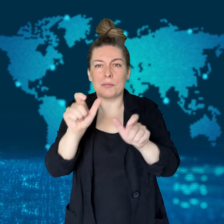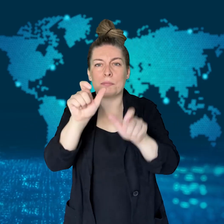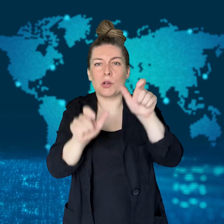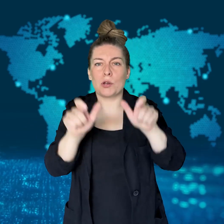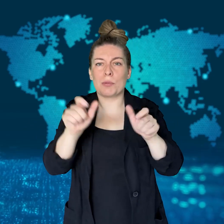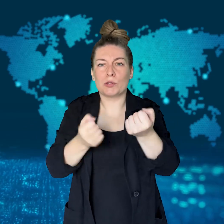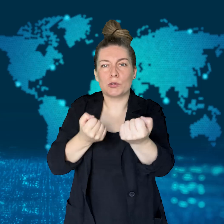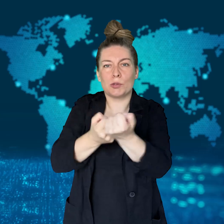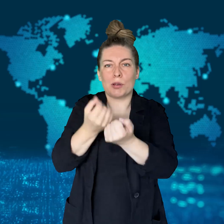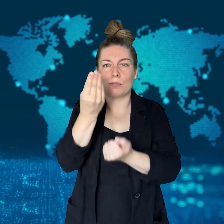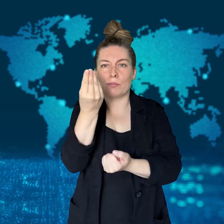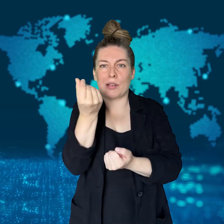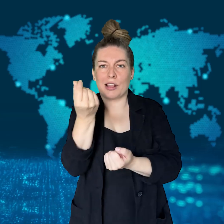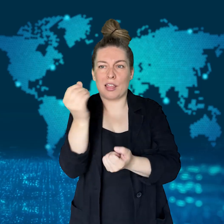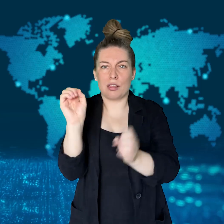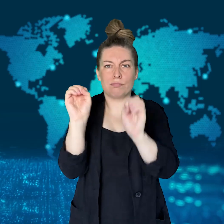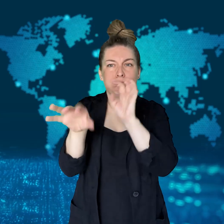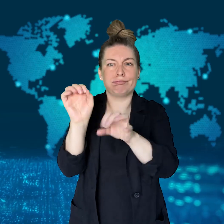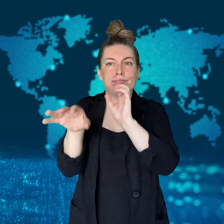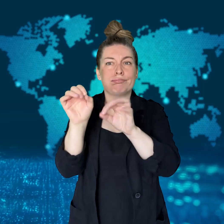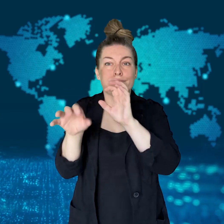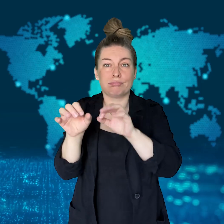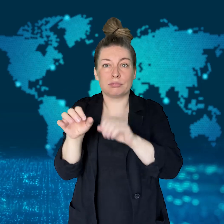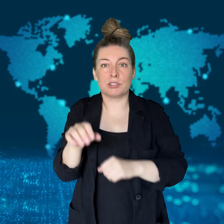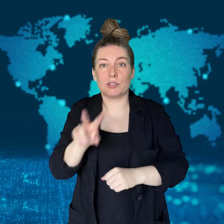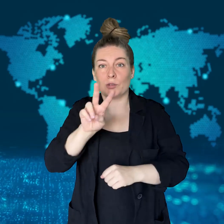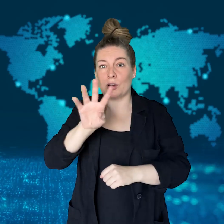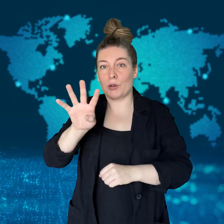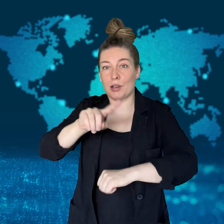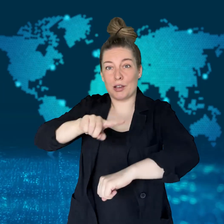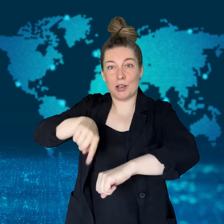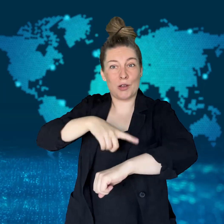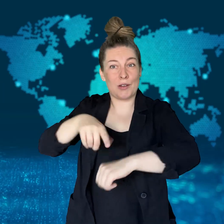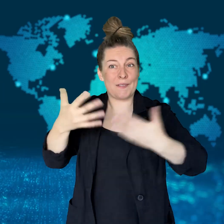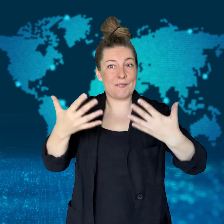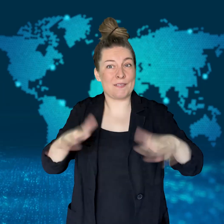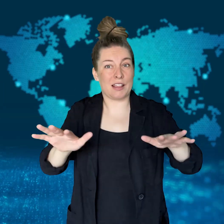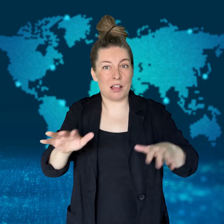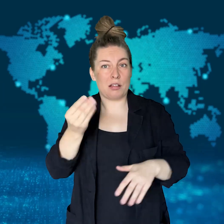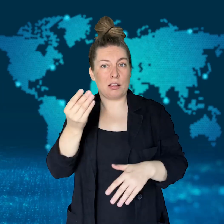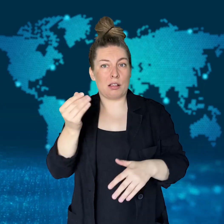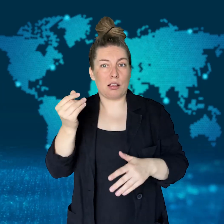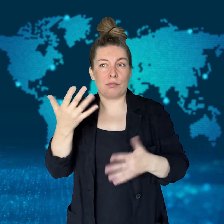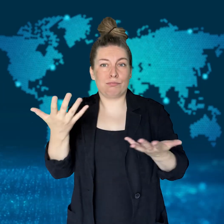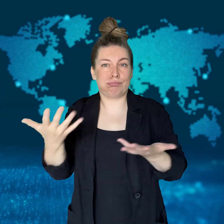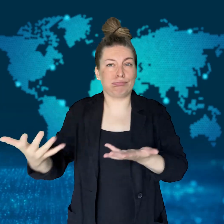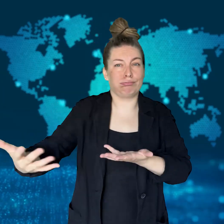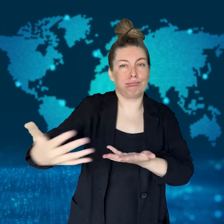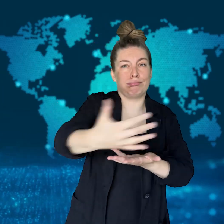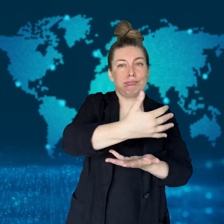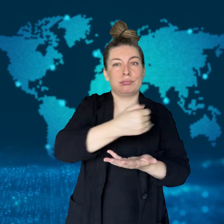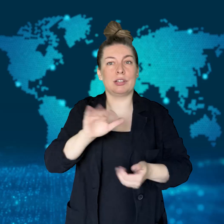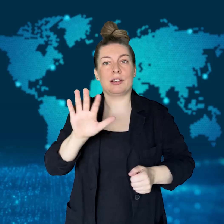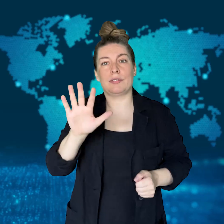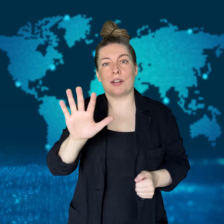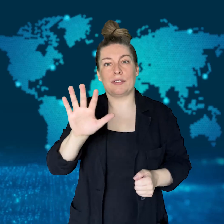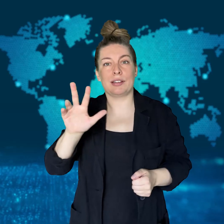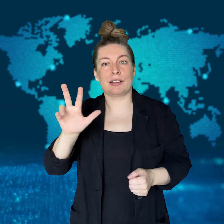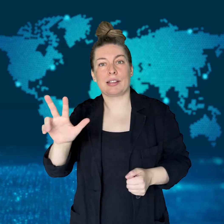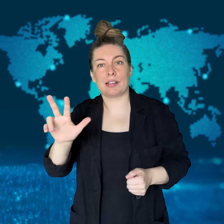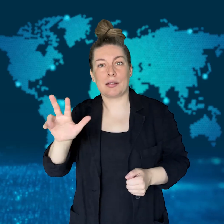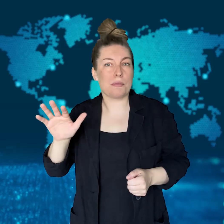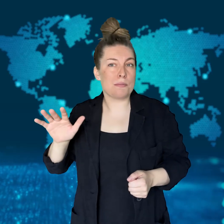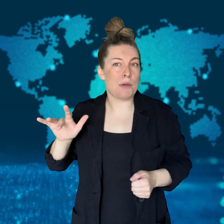The President still faces charges in three other cases as well.